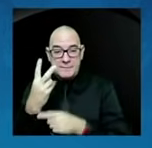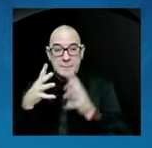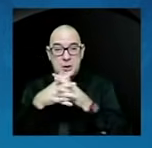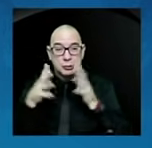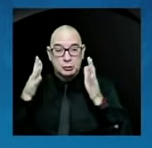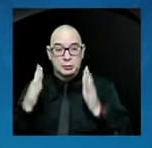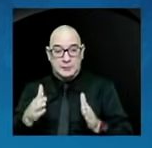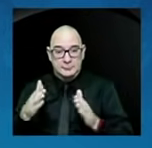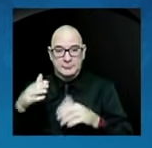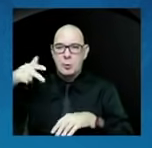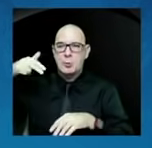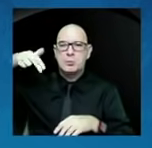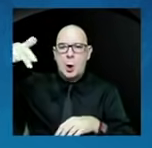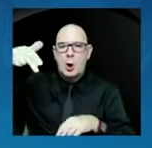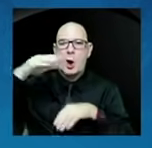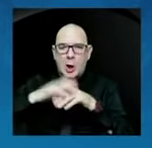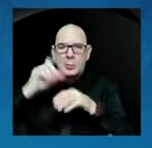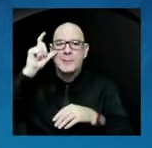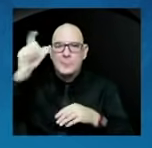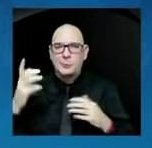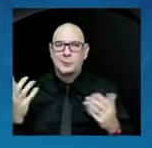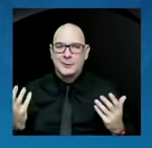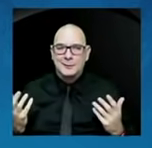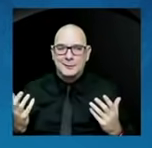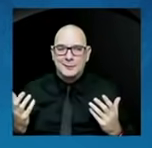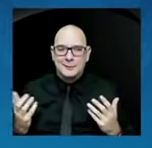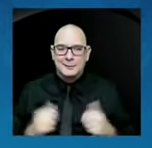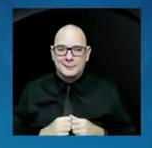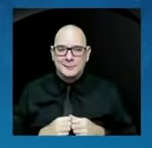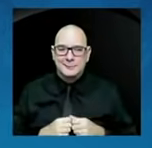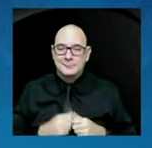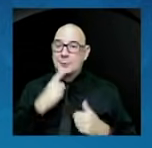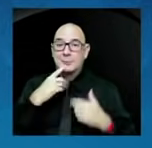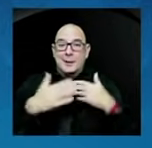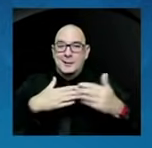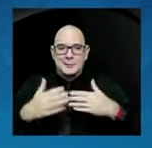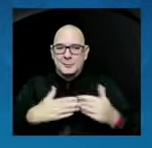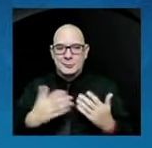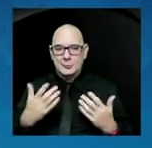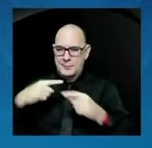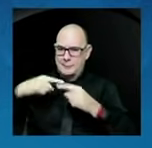DECADES SINCE, 12 AMERICANS HAVE